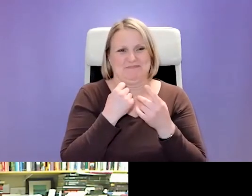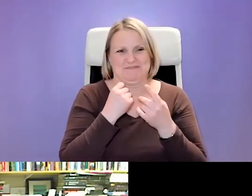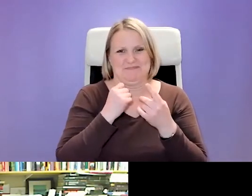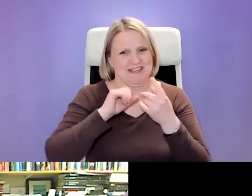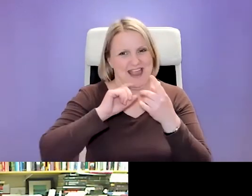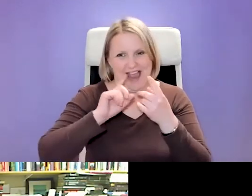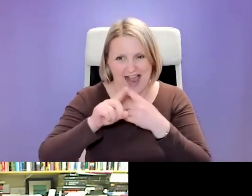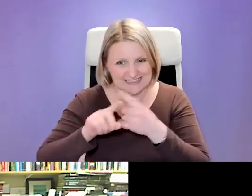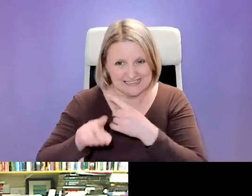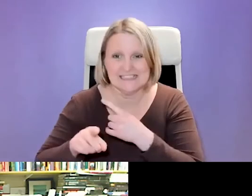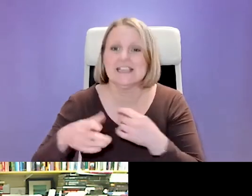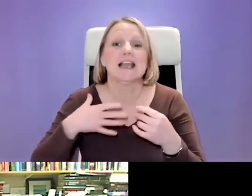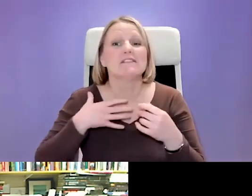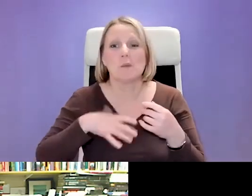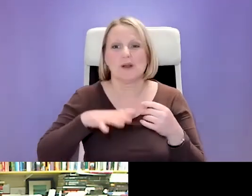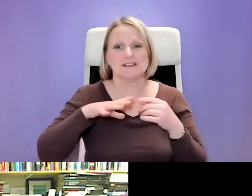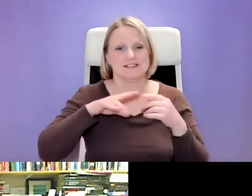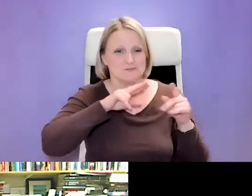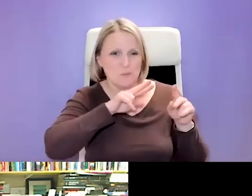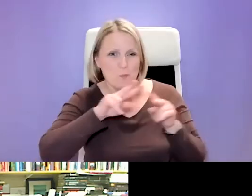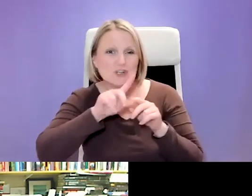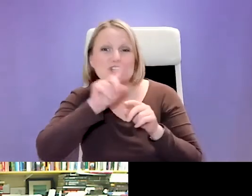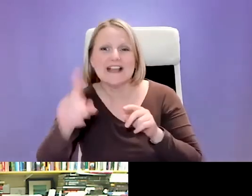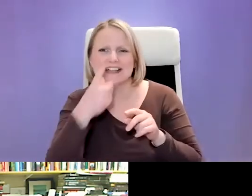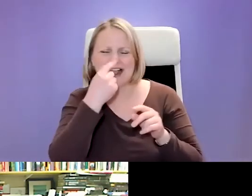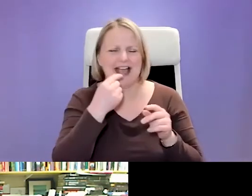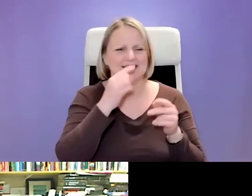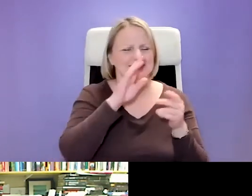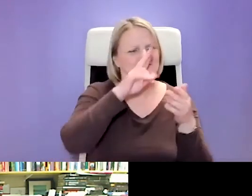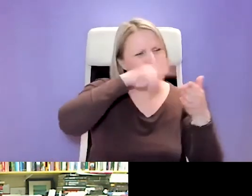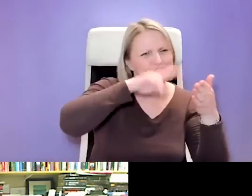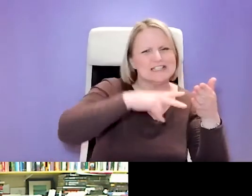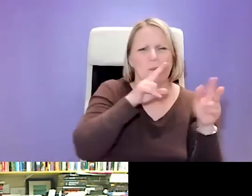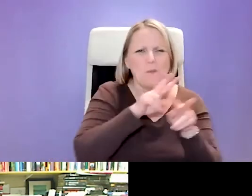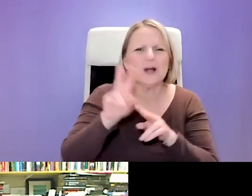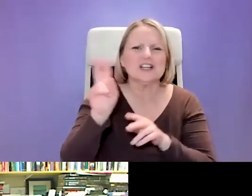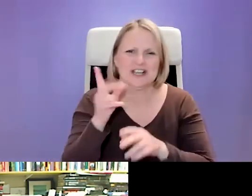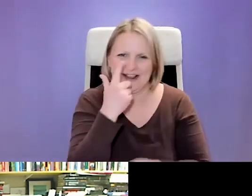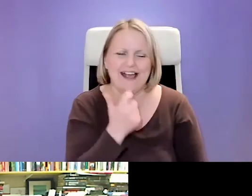And if people want to follow up, they can kind of check the transcript or read them.